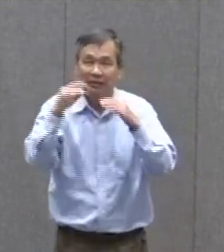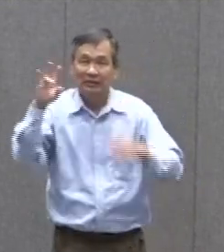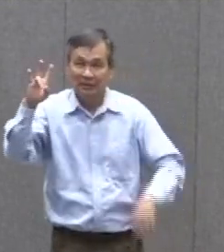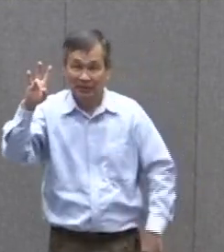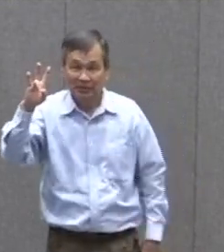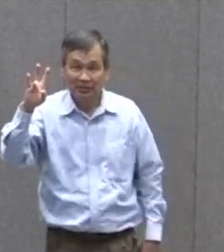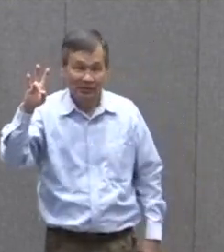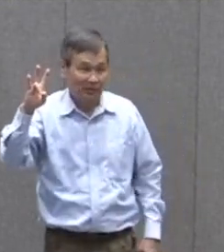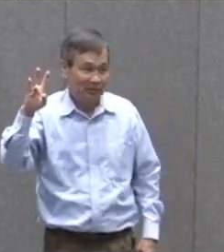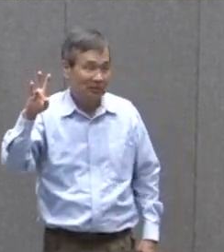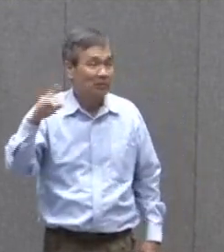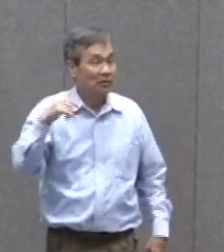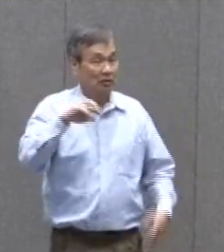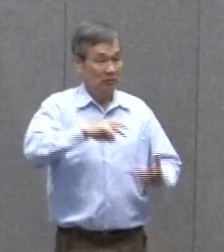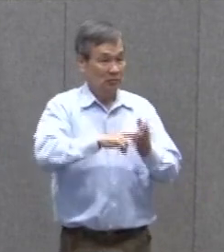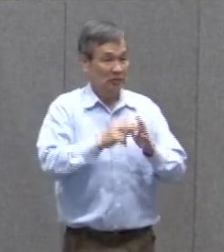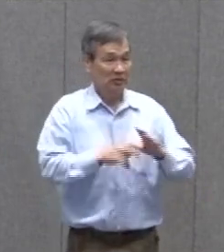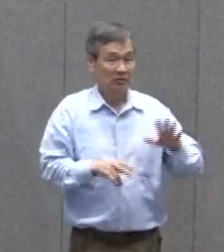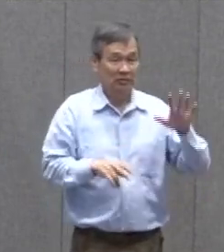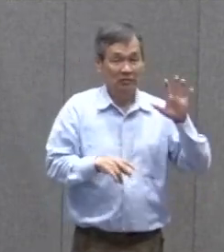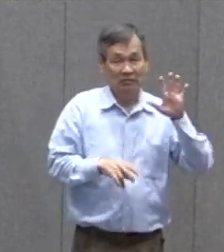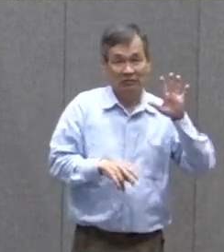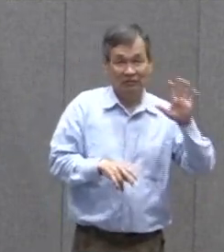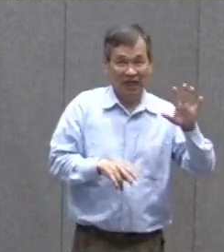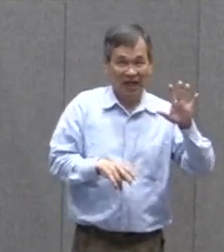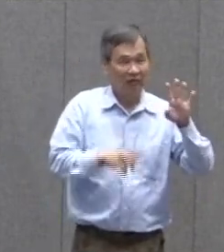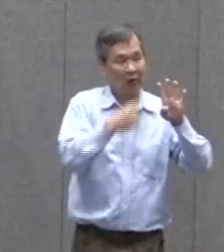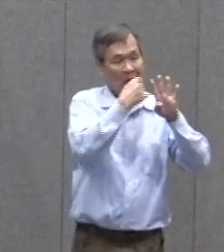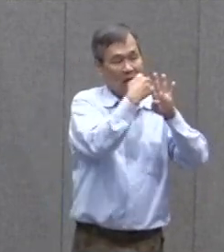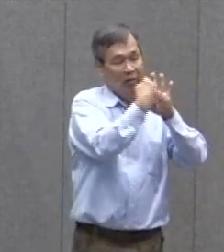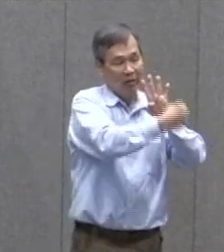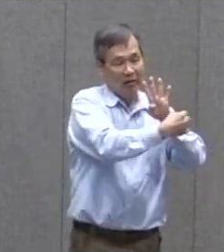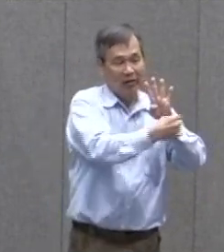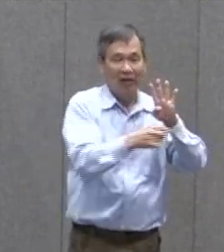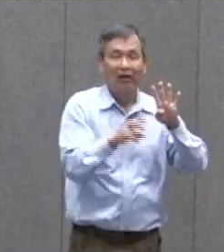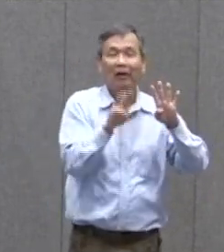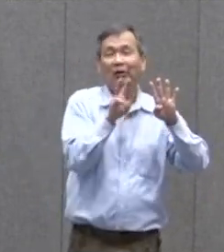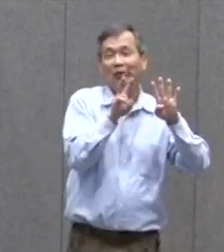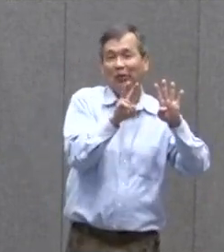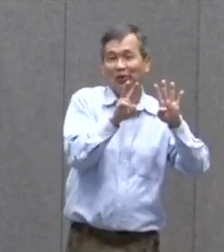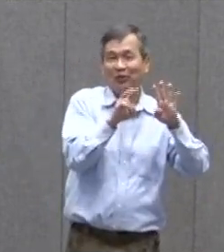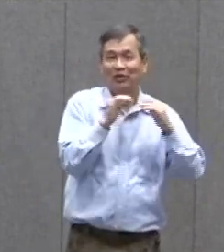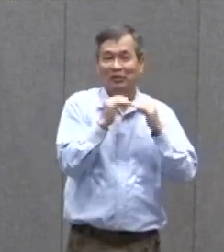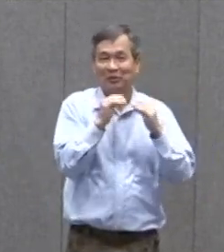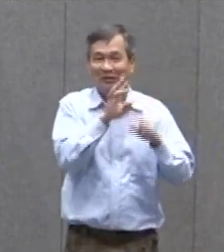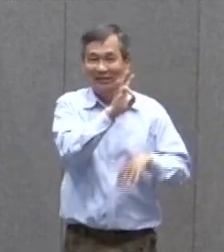so a group of five and two more. I'm trying very hard to just pick randomly and not to look.